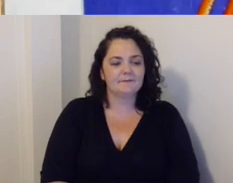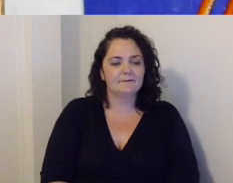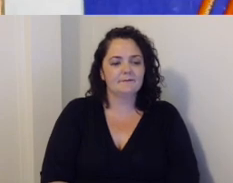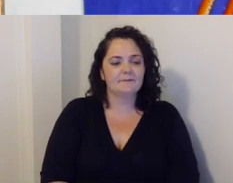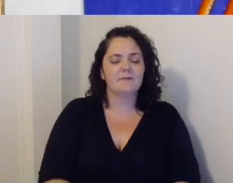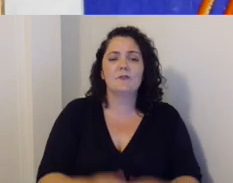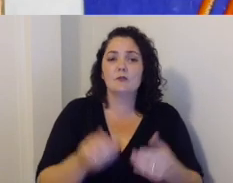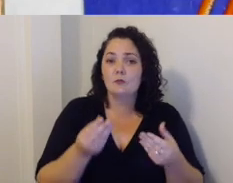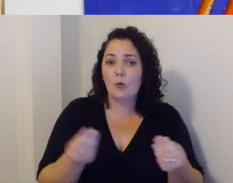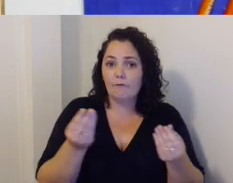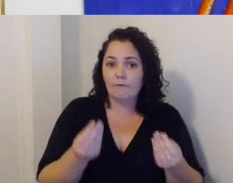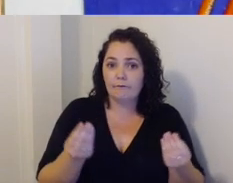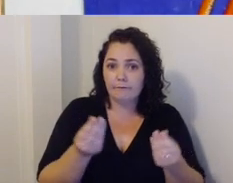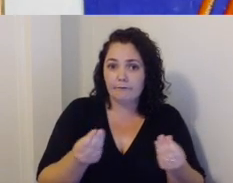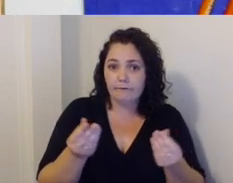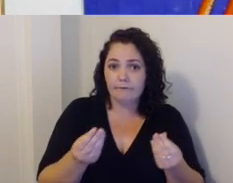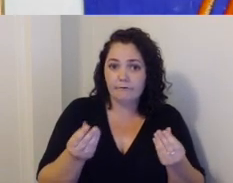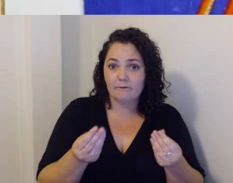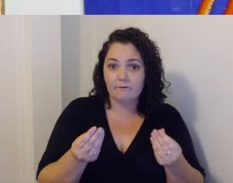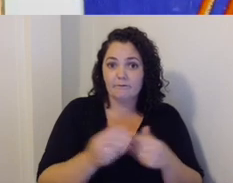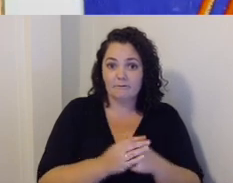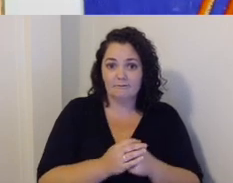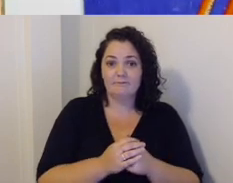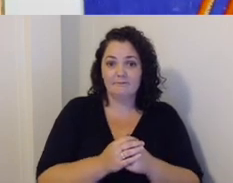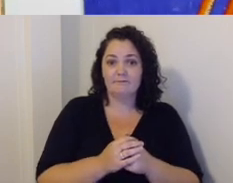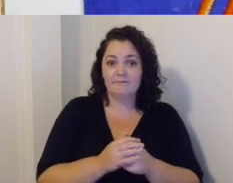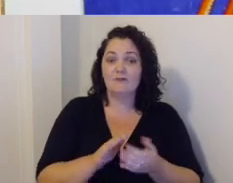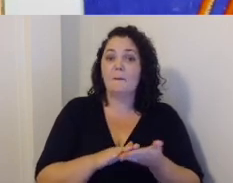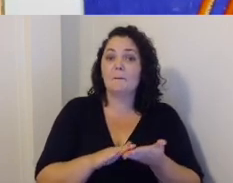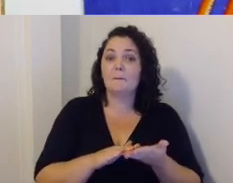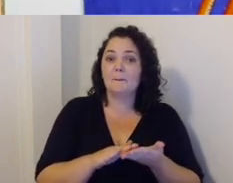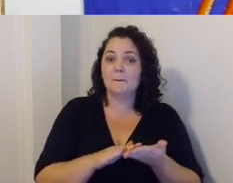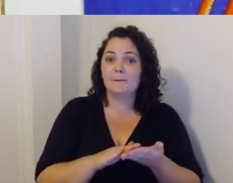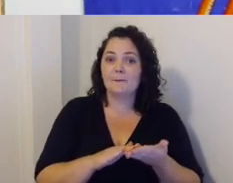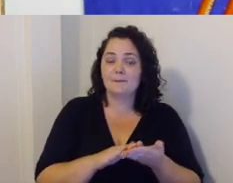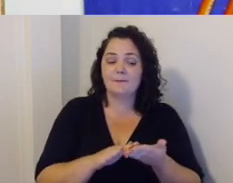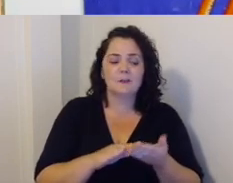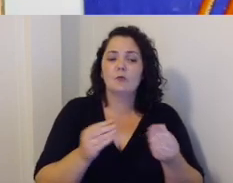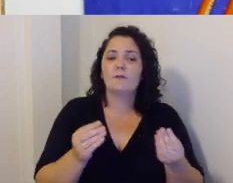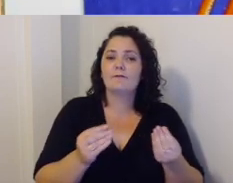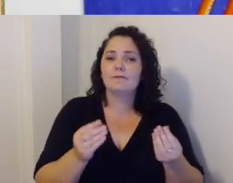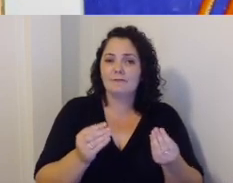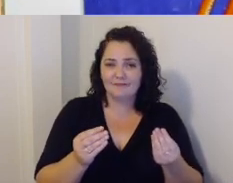and then what I'm going to do is just very softly just start rubbing that in to the surface